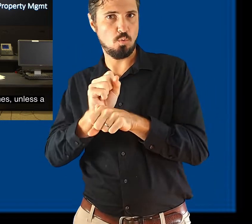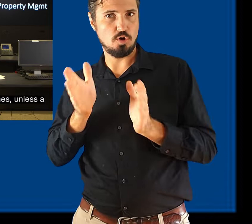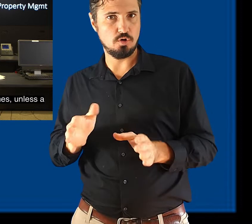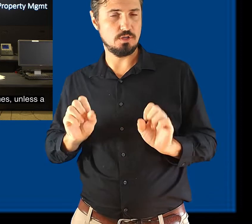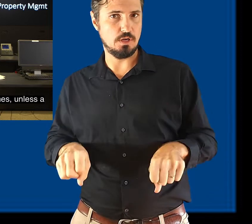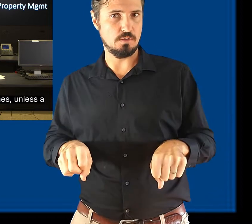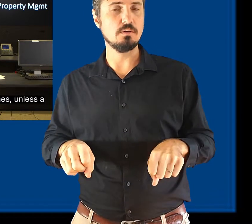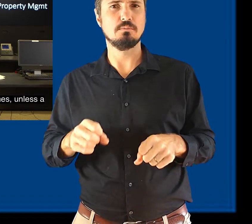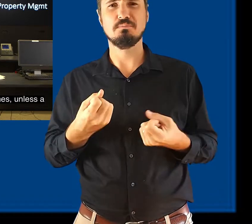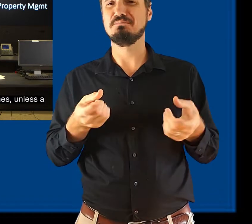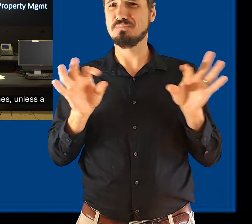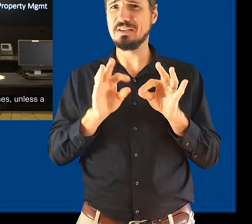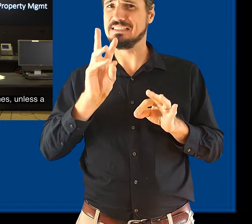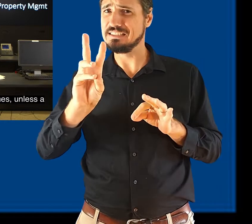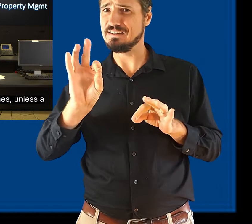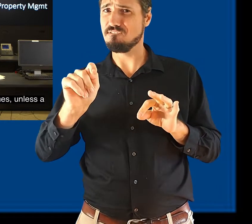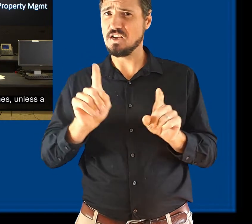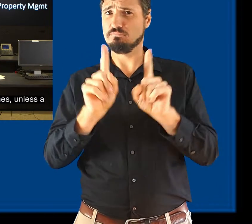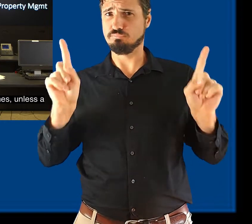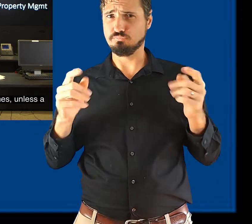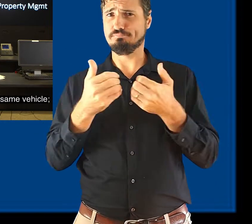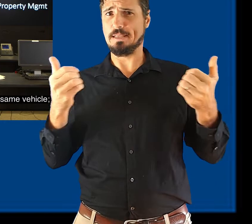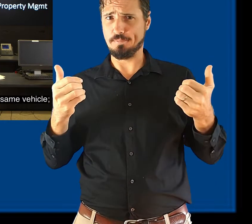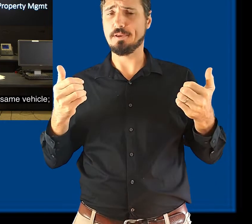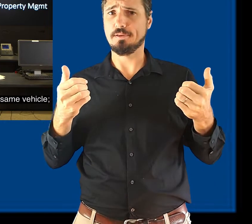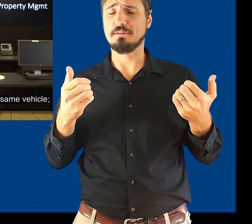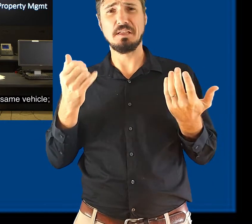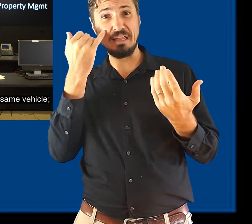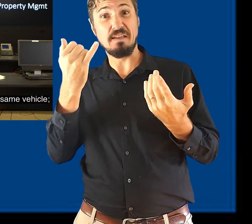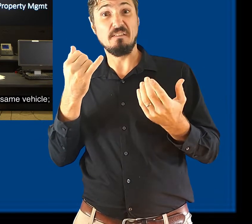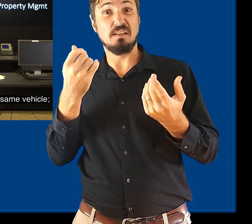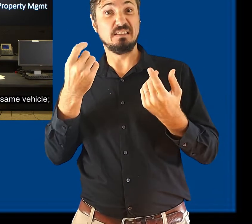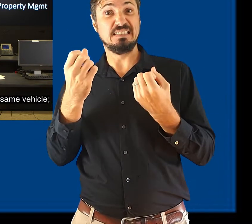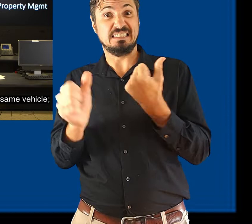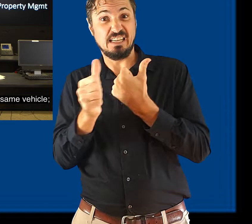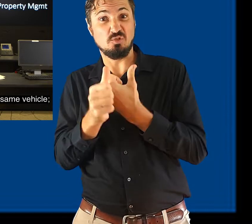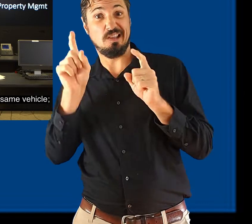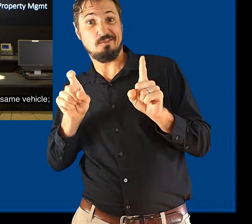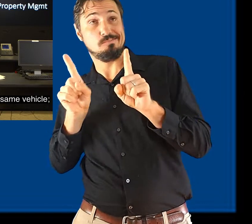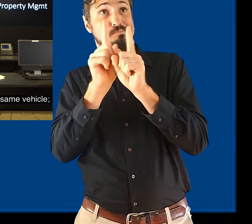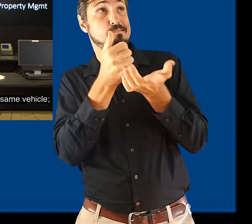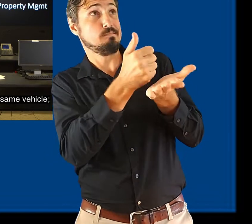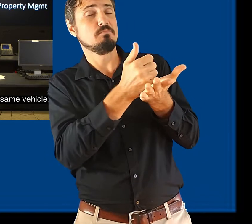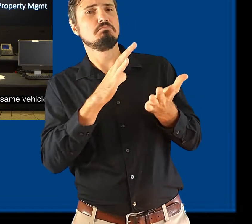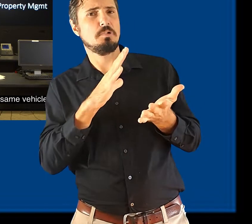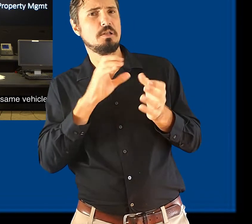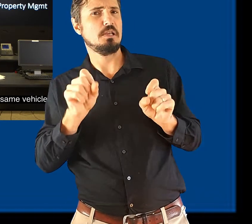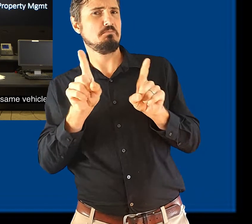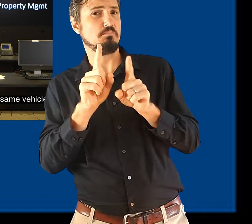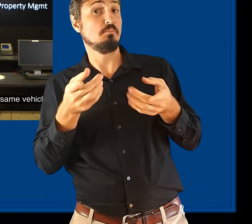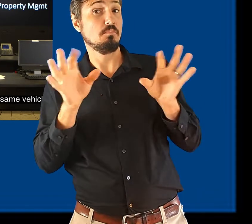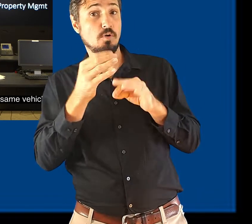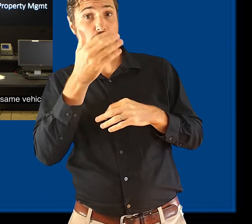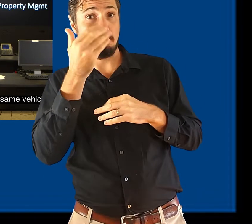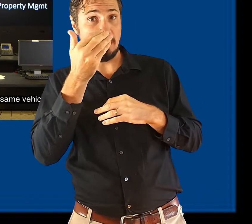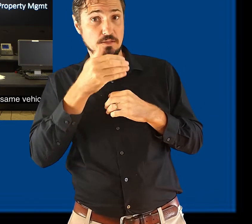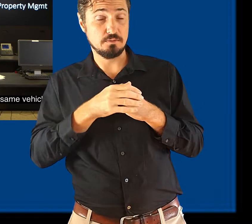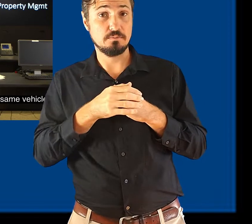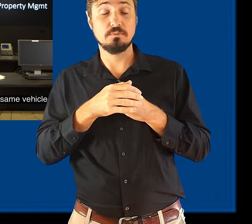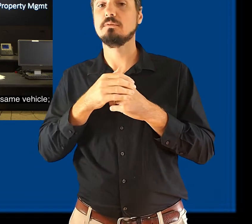wear a covering over their nose and mouth; do not share tools; do not travel in the same vehicle; establish a handwashing station;